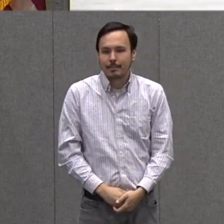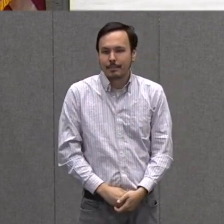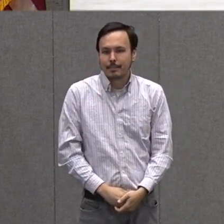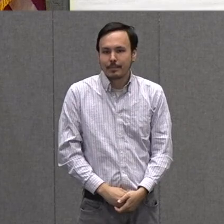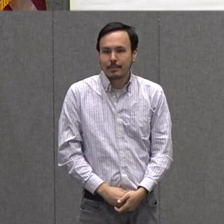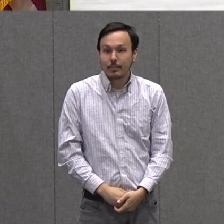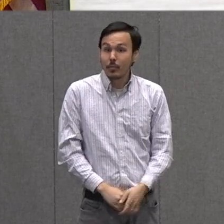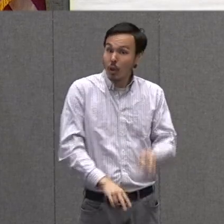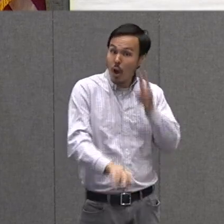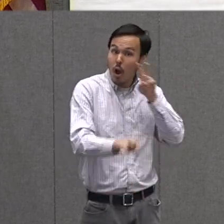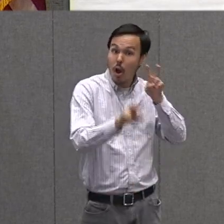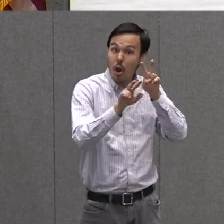Take a look at the picture.